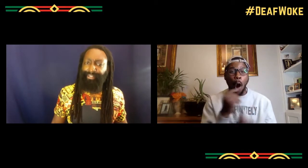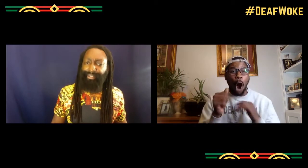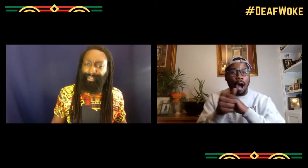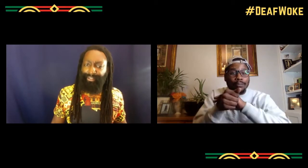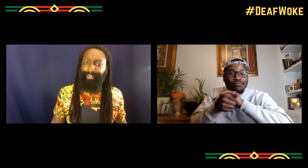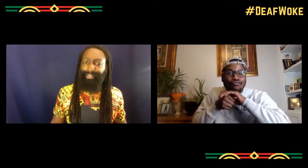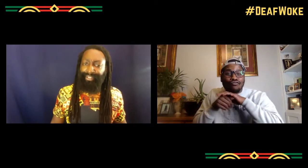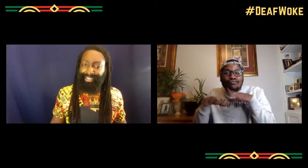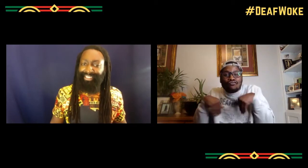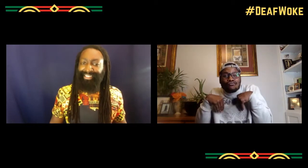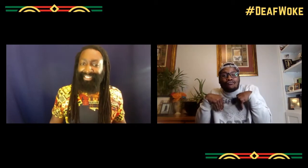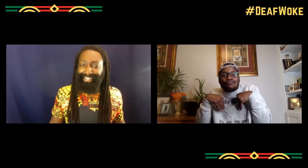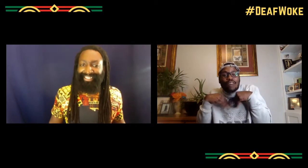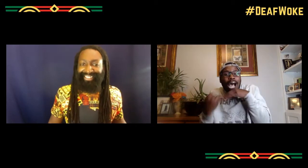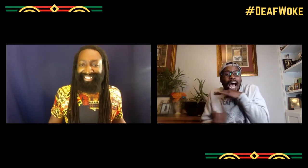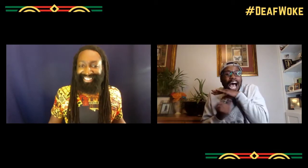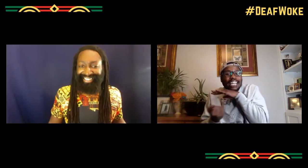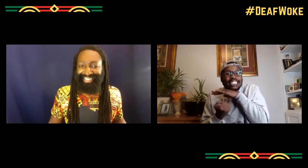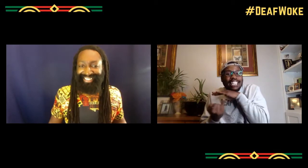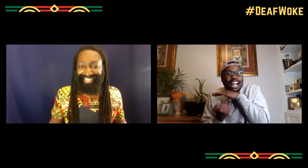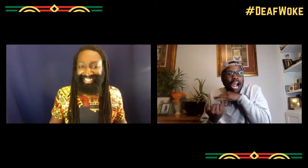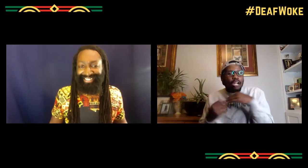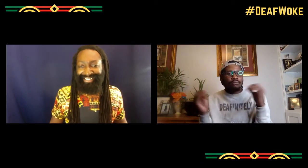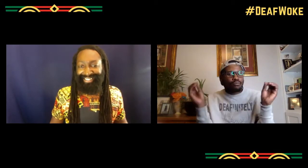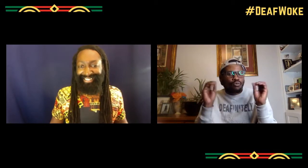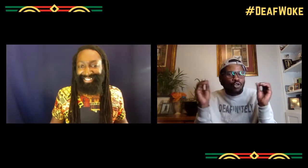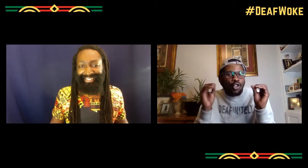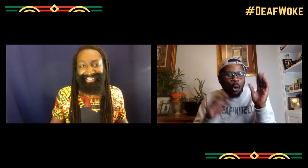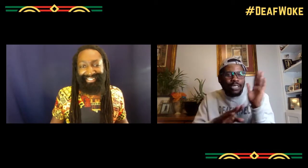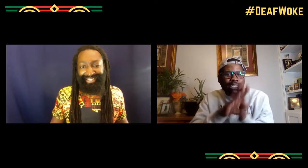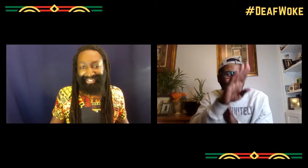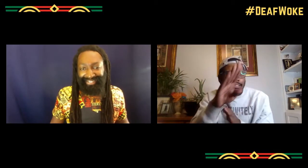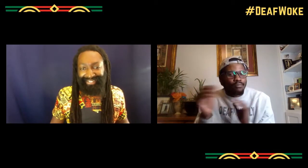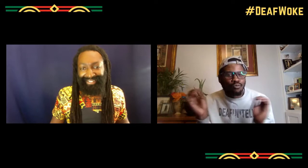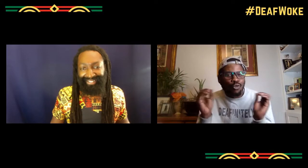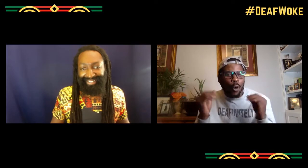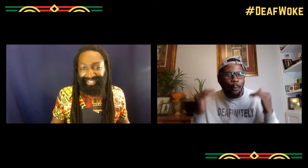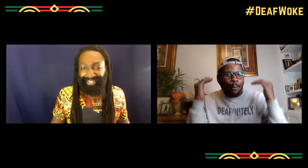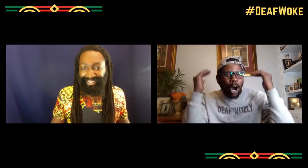then everyone will try, will find themselves being who they are. Too many, too many times, you know,